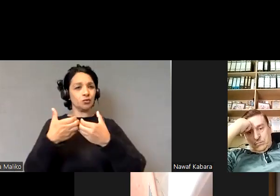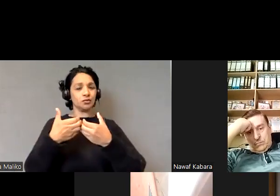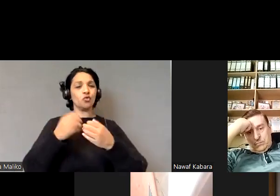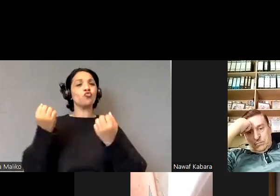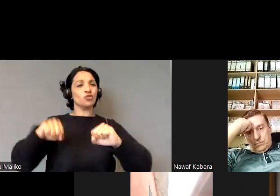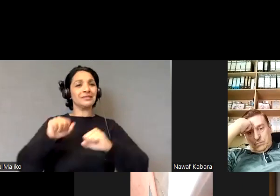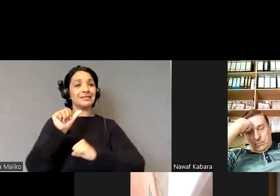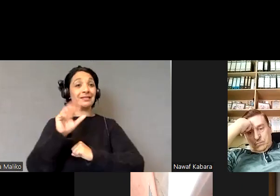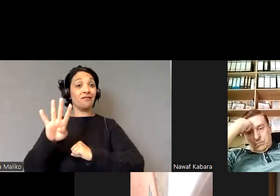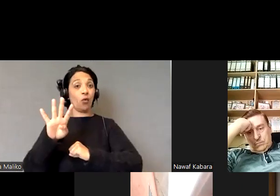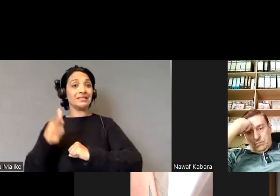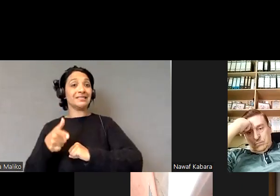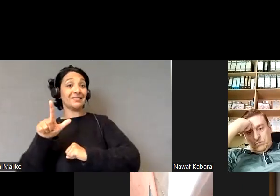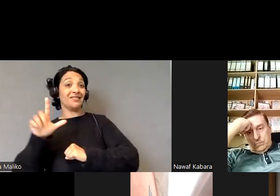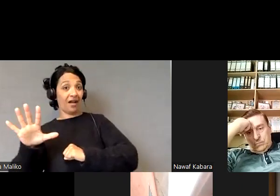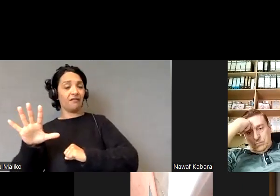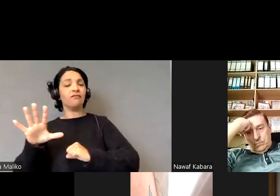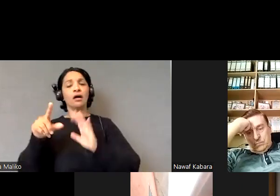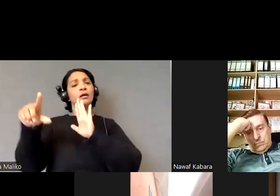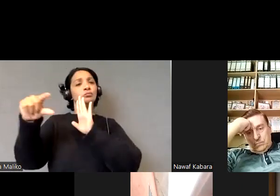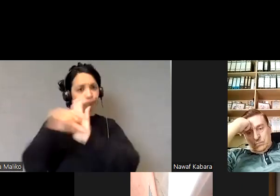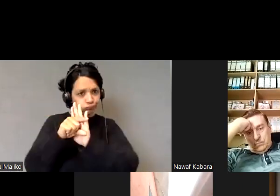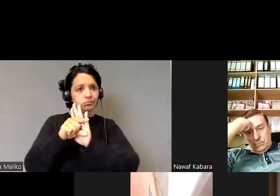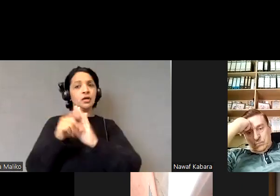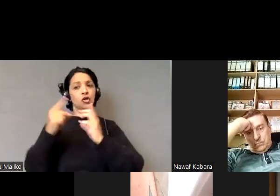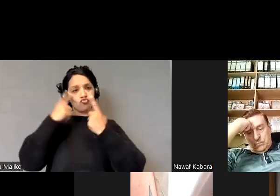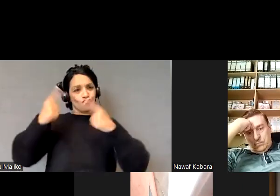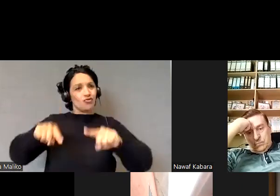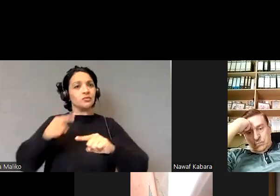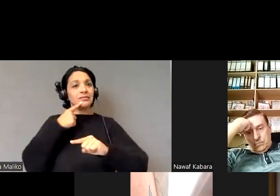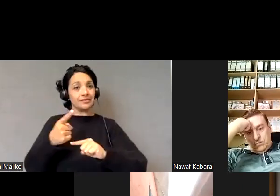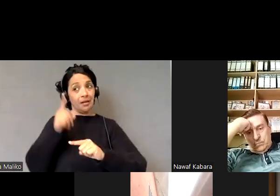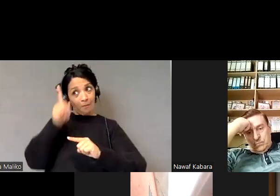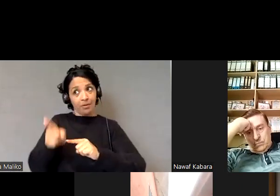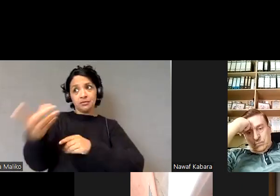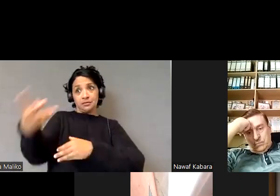persons with disabilities through their representative organisations and if you'll indulge me, I'll